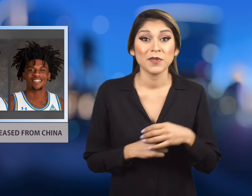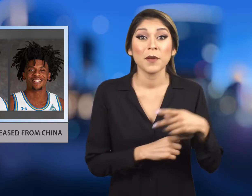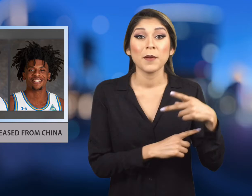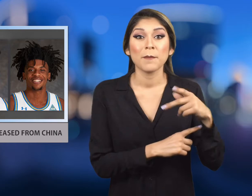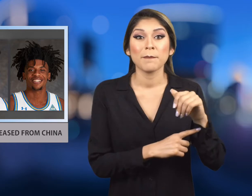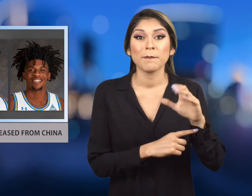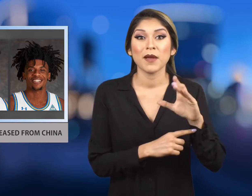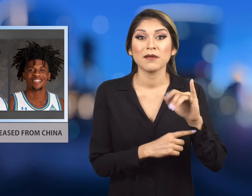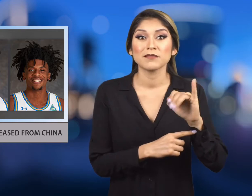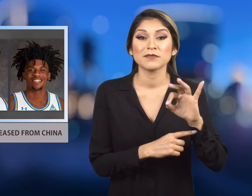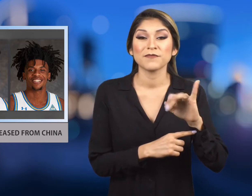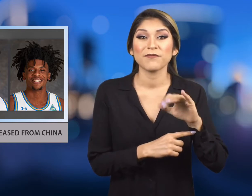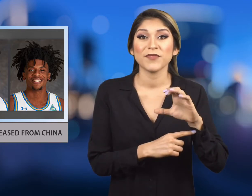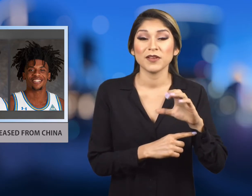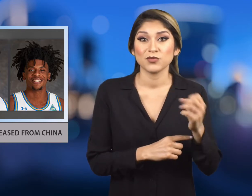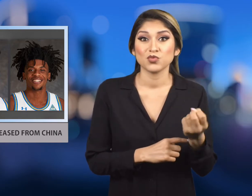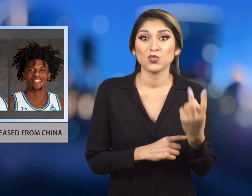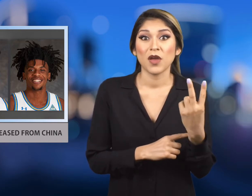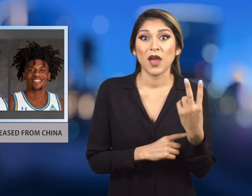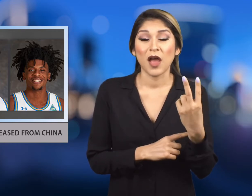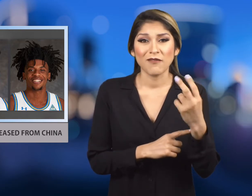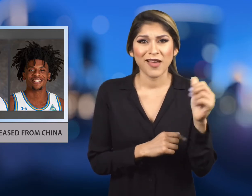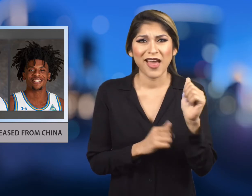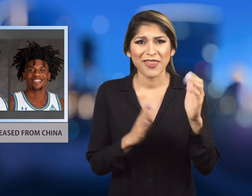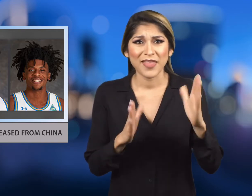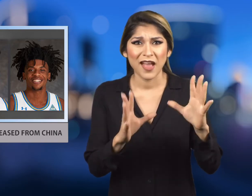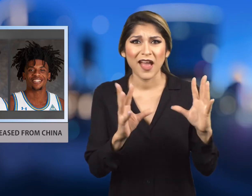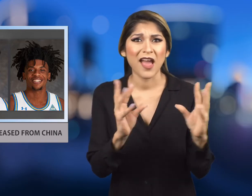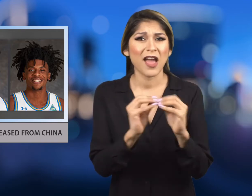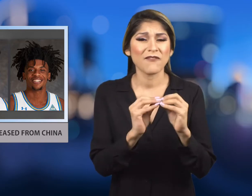The commissioner of the Pacific 12 Athletic